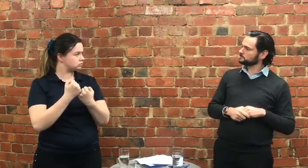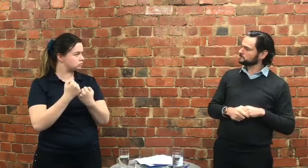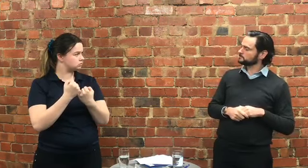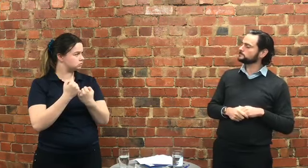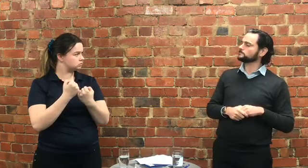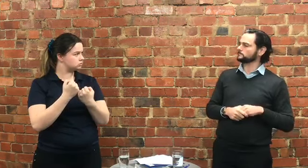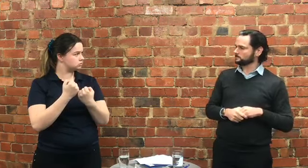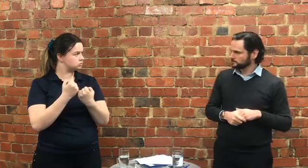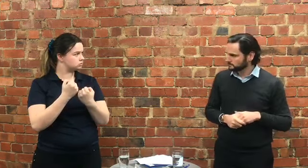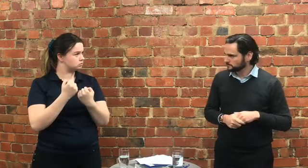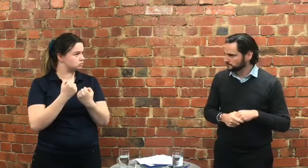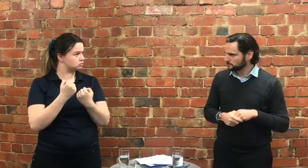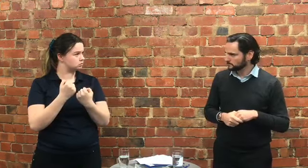What about employment support?